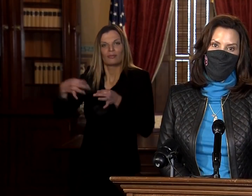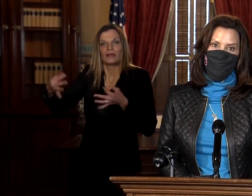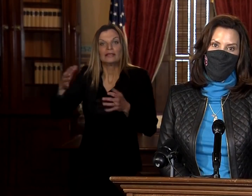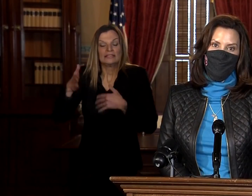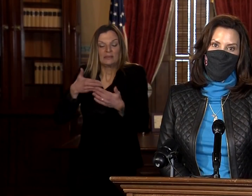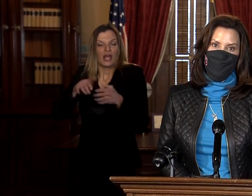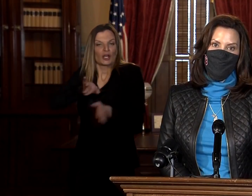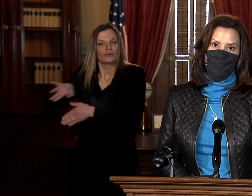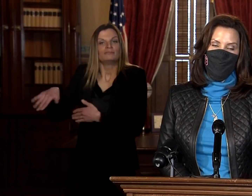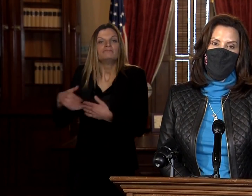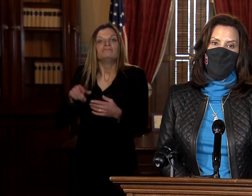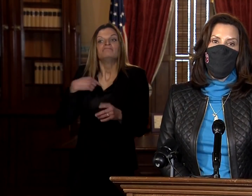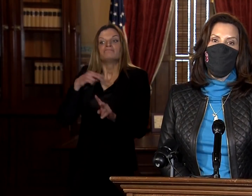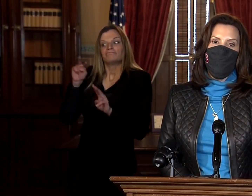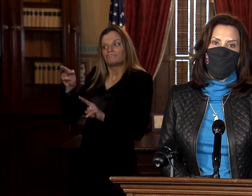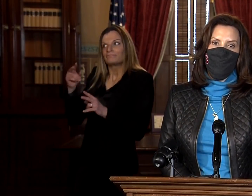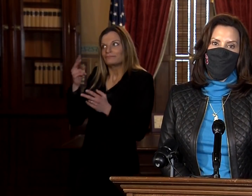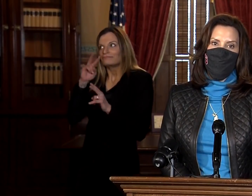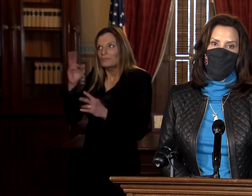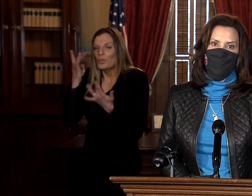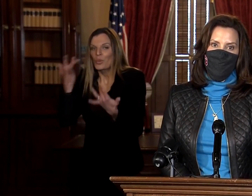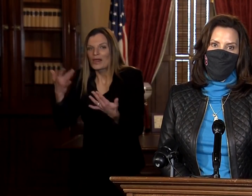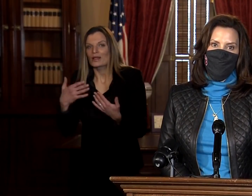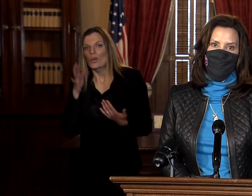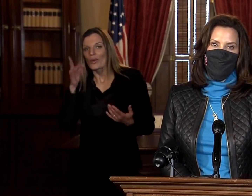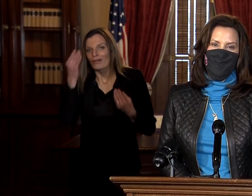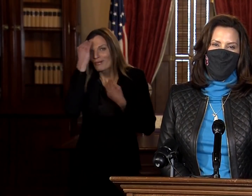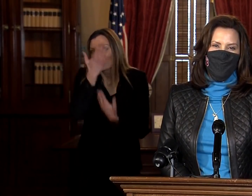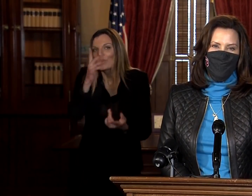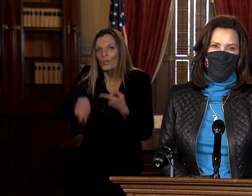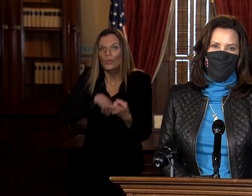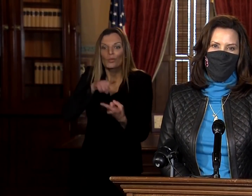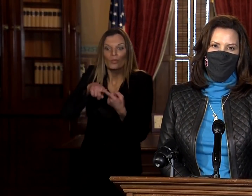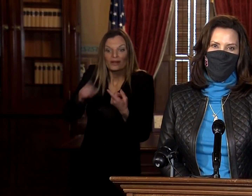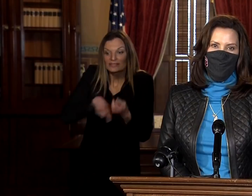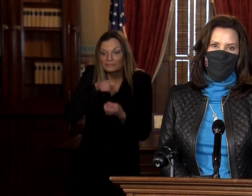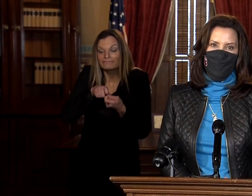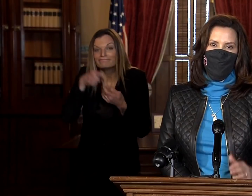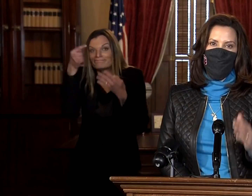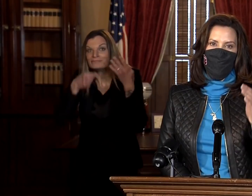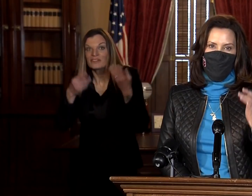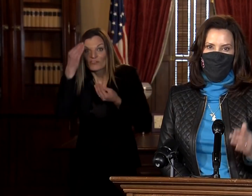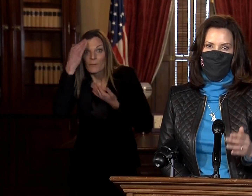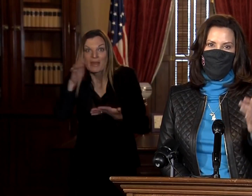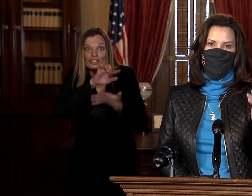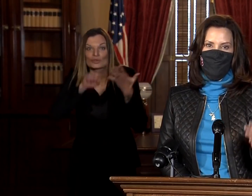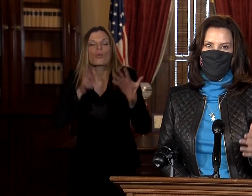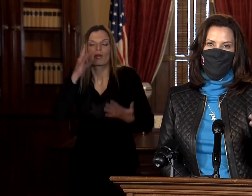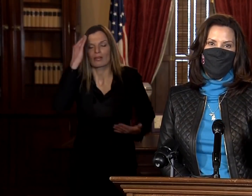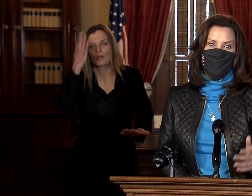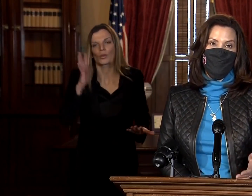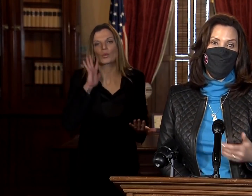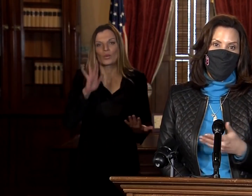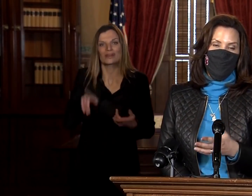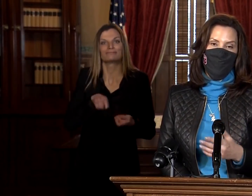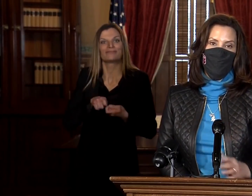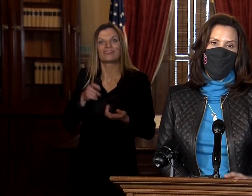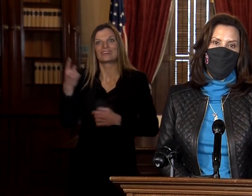cost Michiganders a week, and so it’s a real problem, but at it’s a real problem, but at least it was done in the end, so least it was done in the end, so we will follow up with you in we will follow up with you in terms of additional information